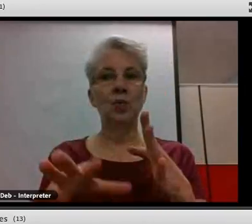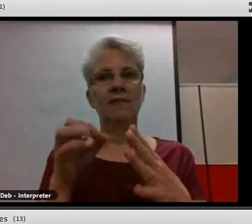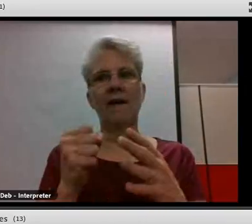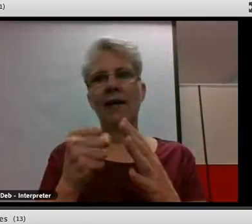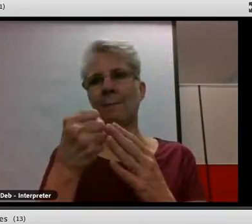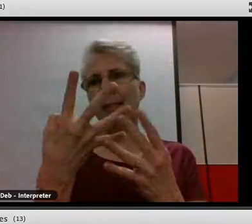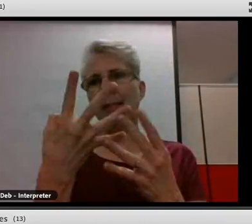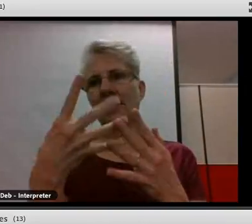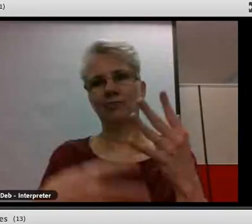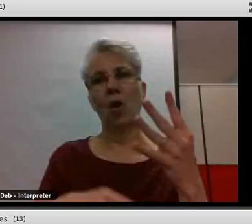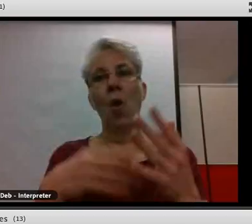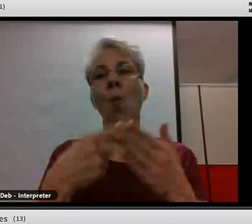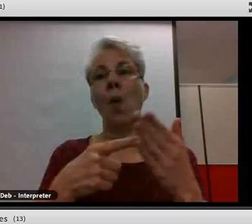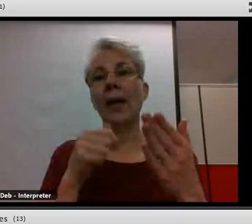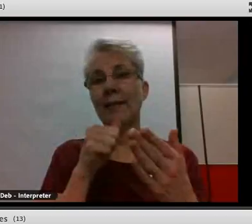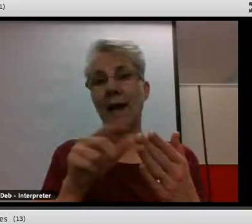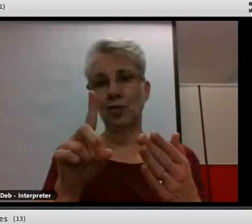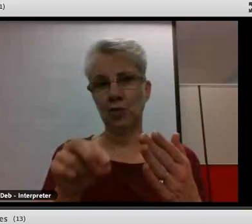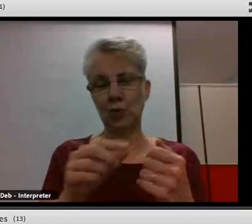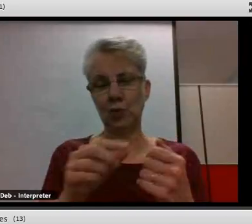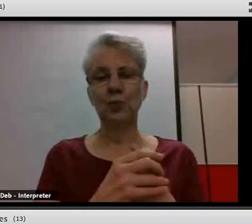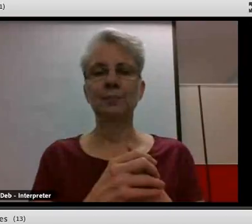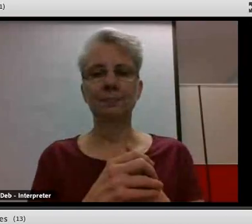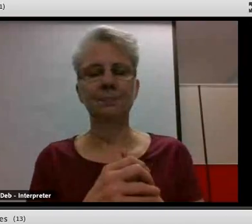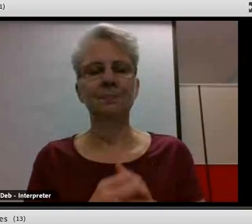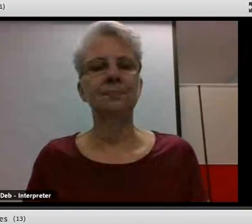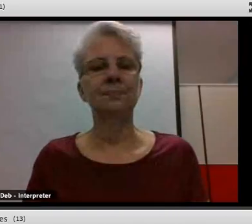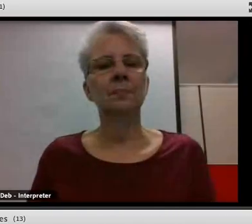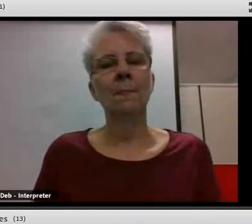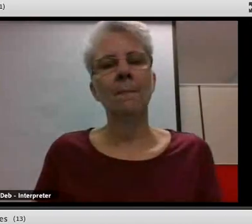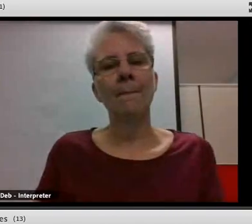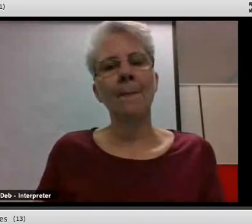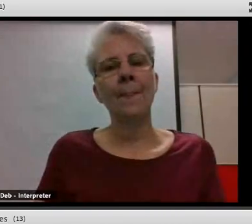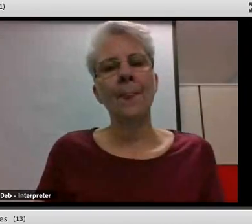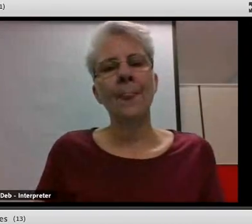So it talks about web accessibility, and it's something --